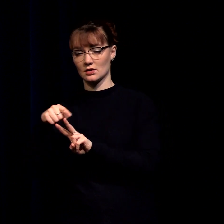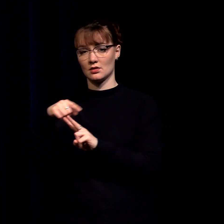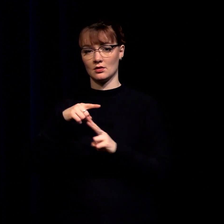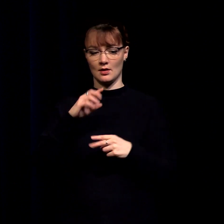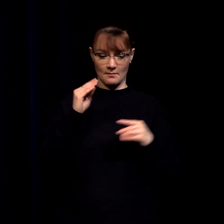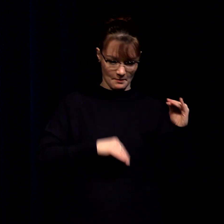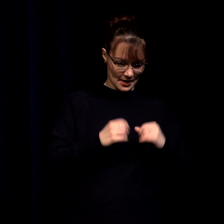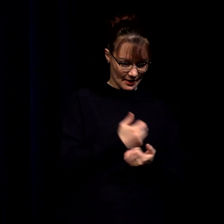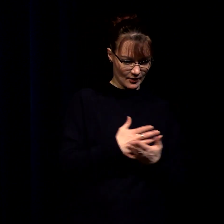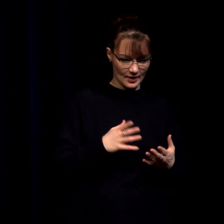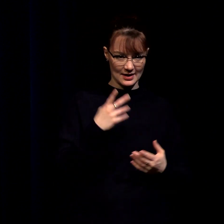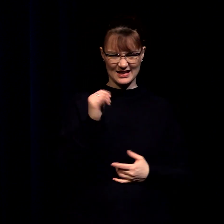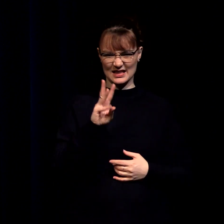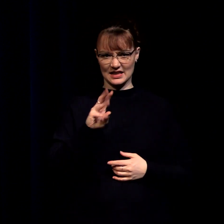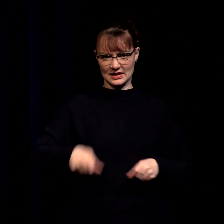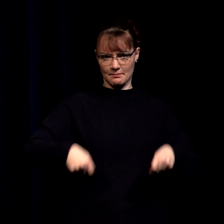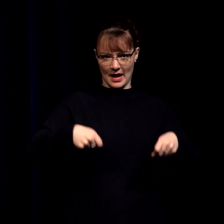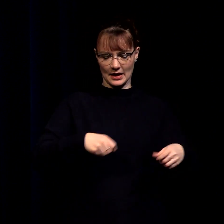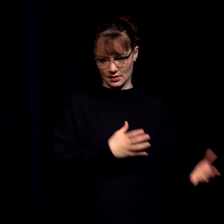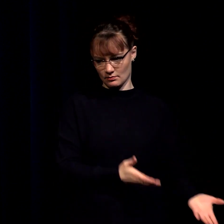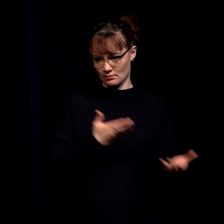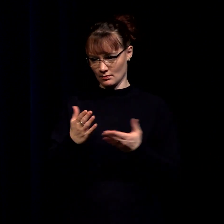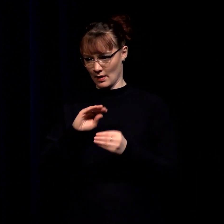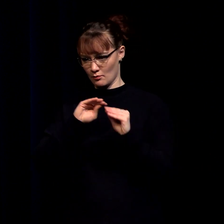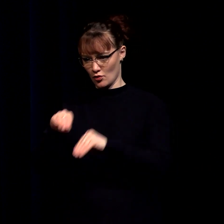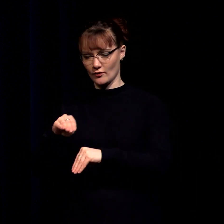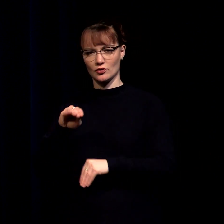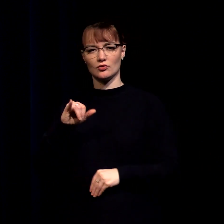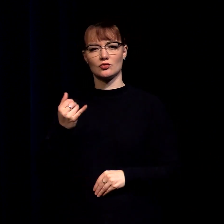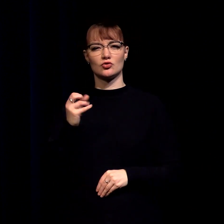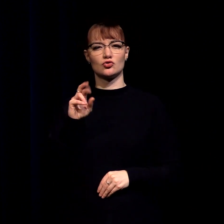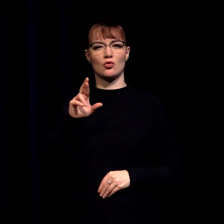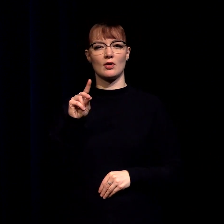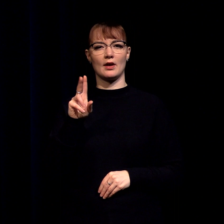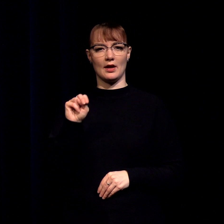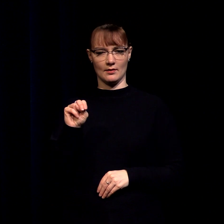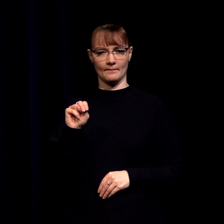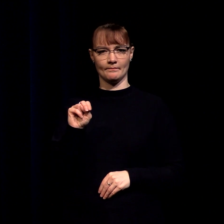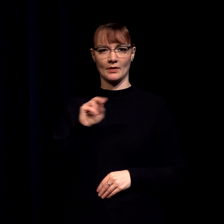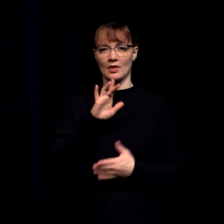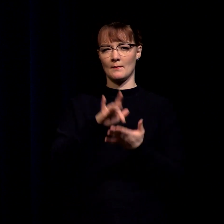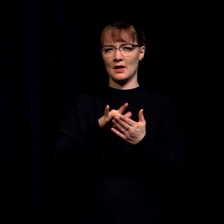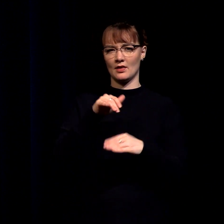Jordan. I had never been to this country. And I'll never forget we got there in the middle of the night on that first night.